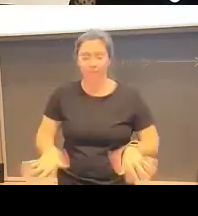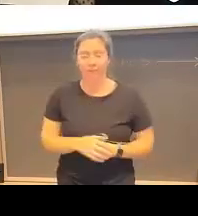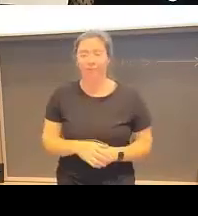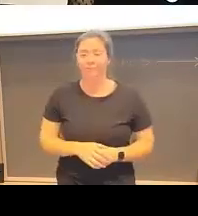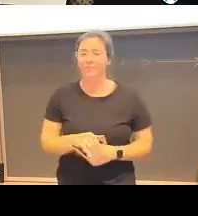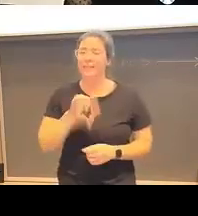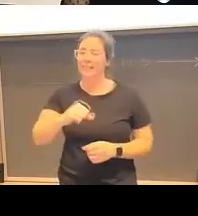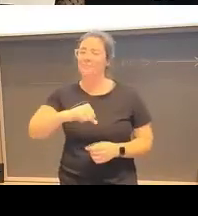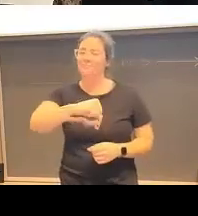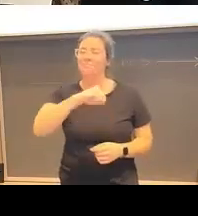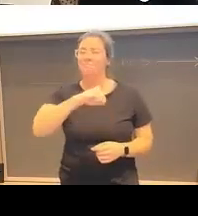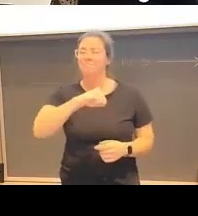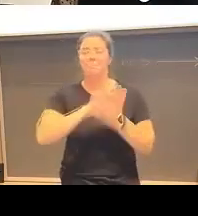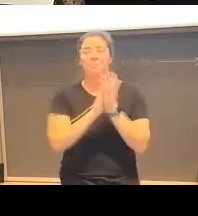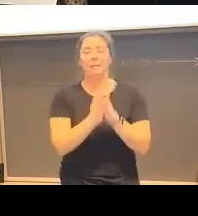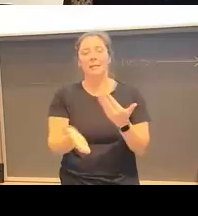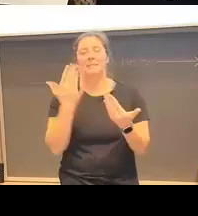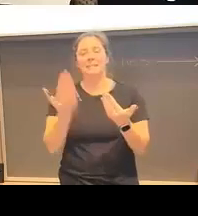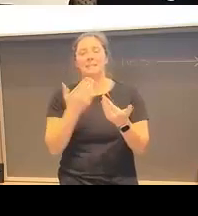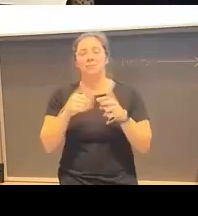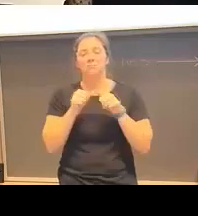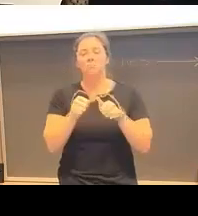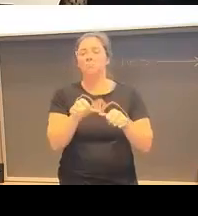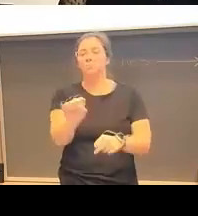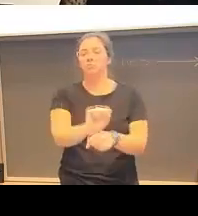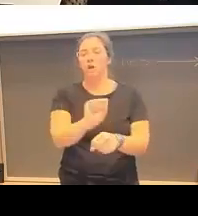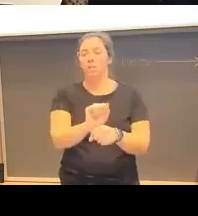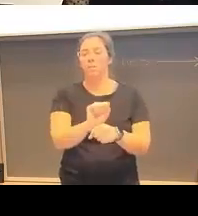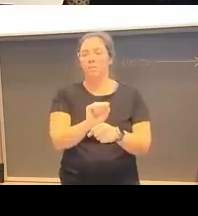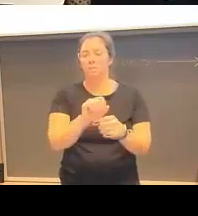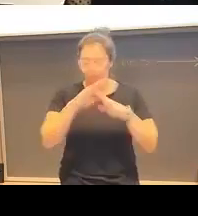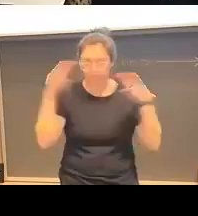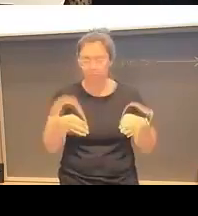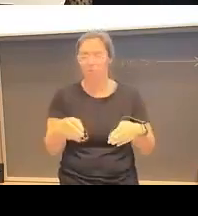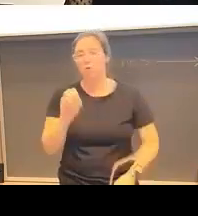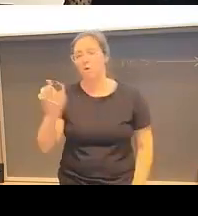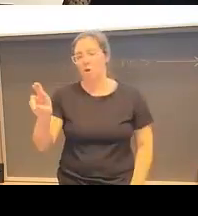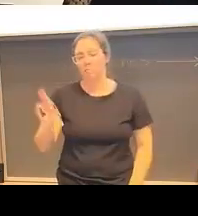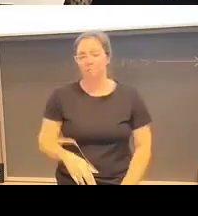made it easier for them to most effectively do their job and remain focused in the O another I